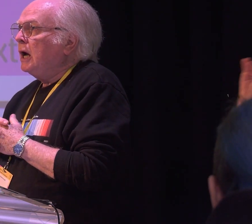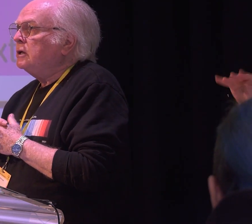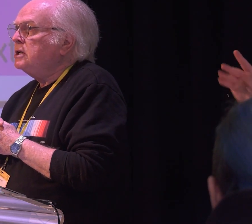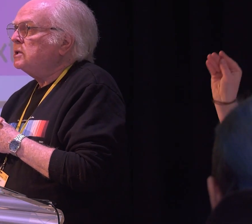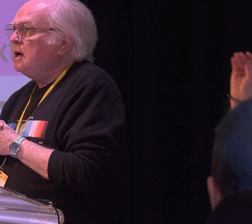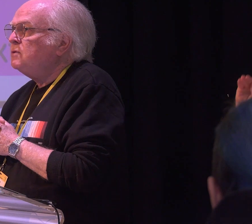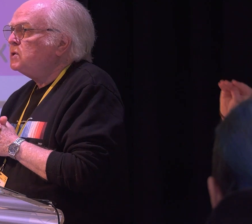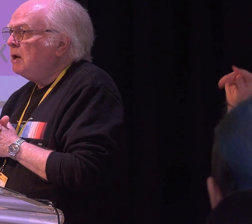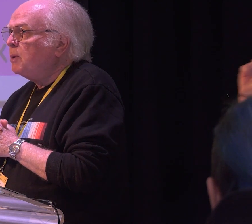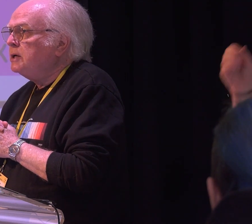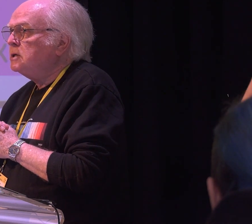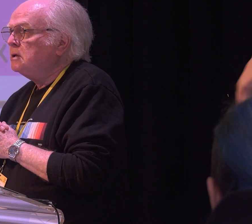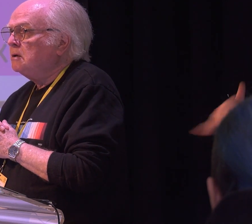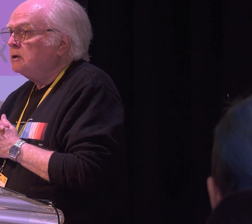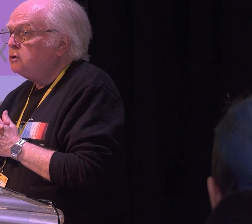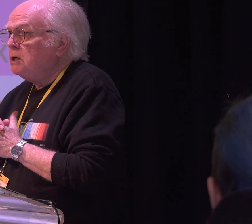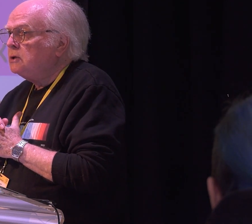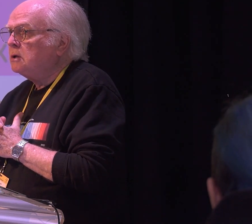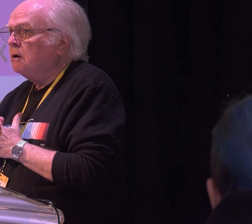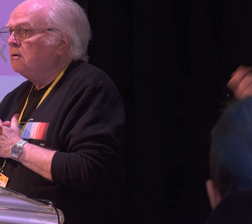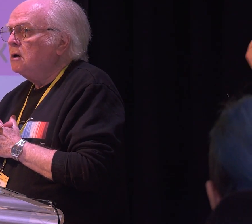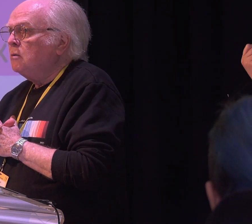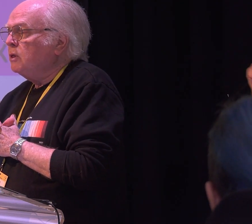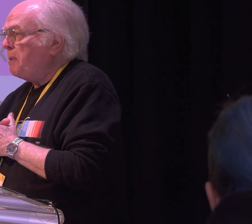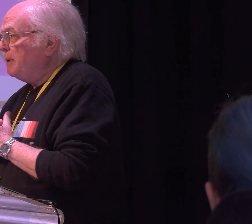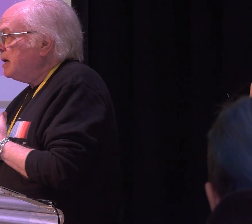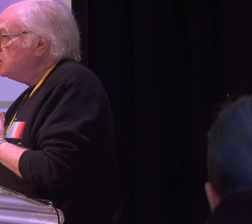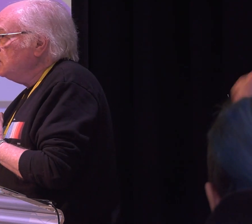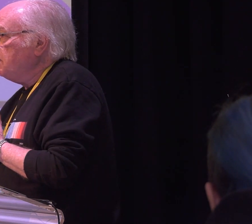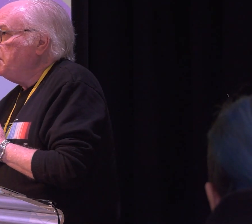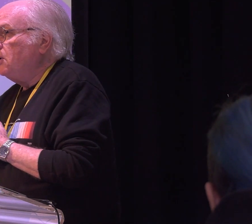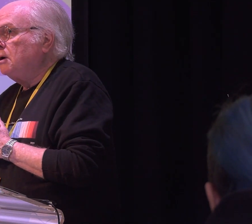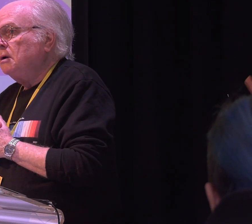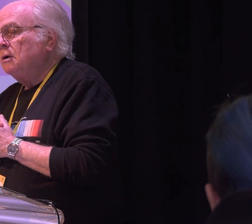And his life was celebrated two years ago with the publication of a book